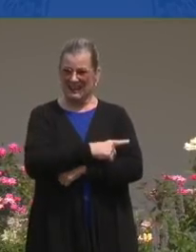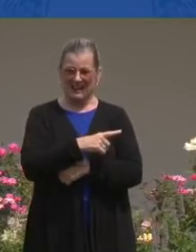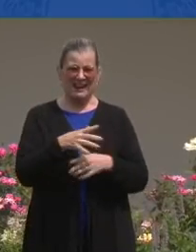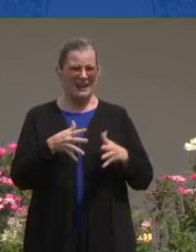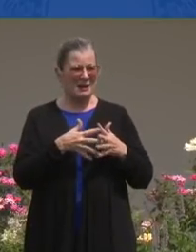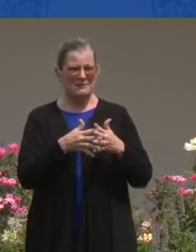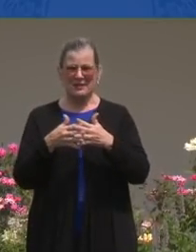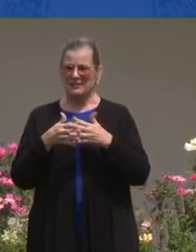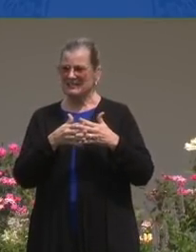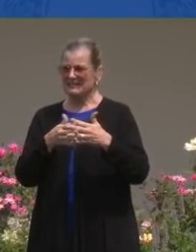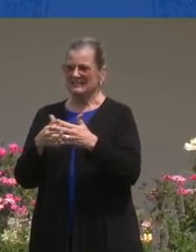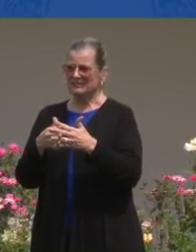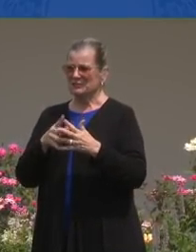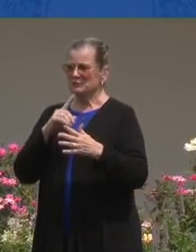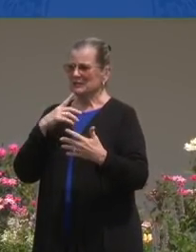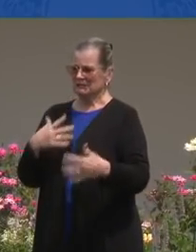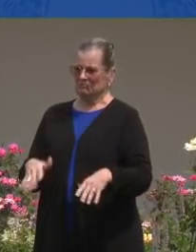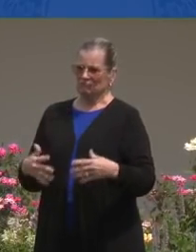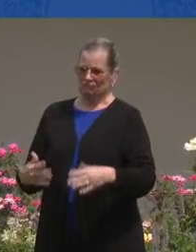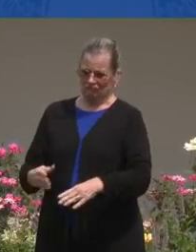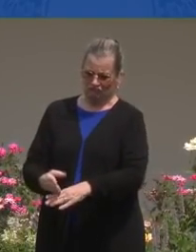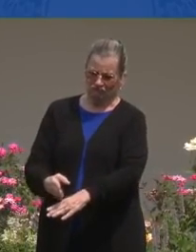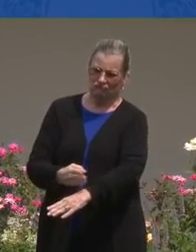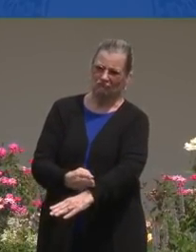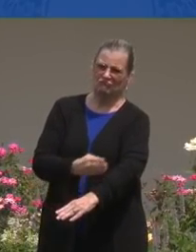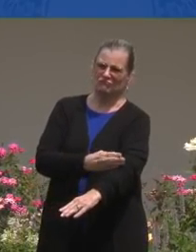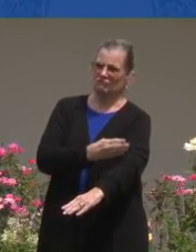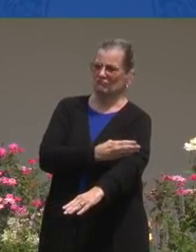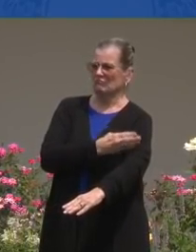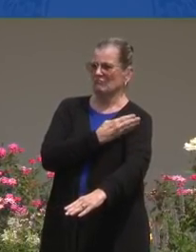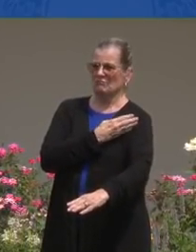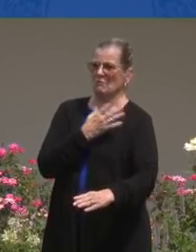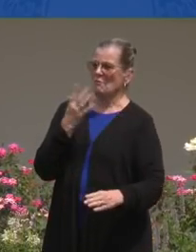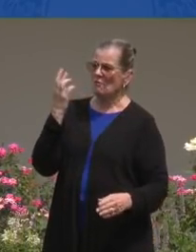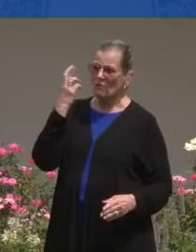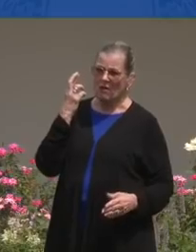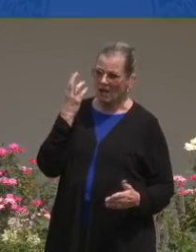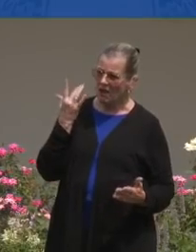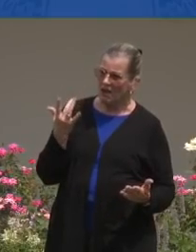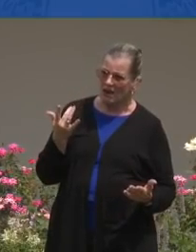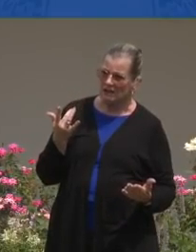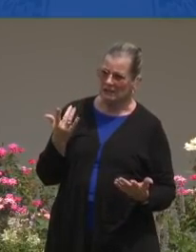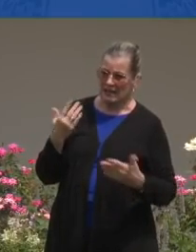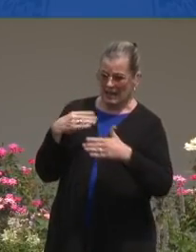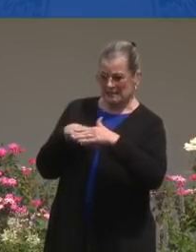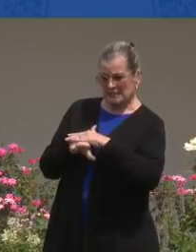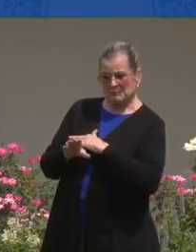Because we know and accessible America is a better America.